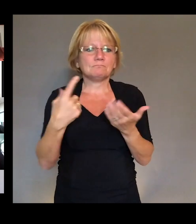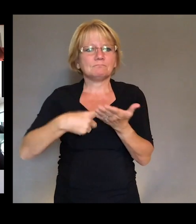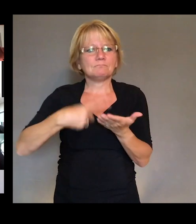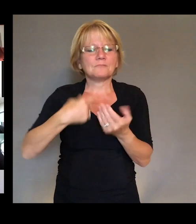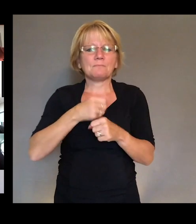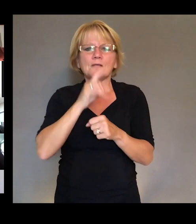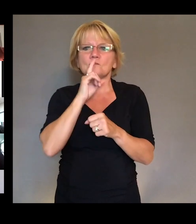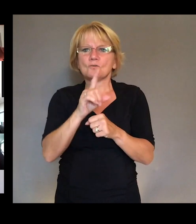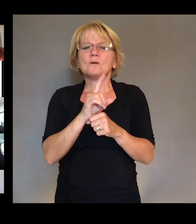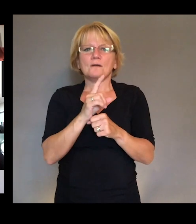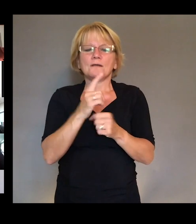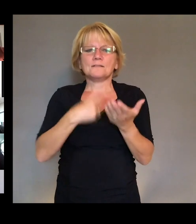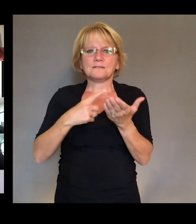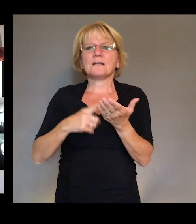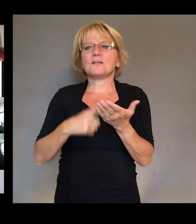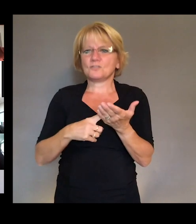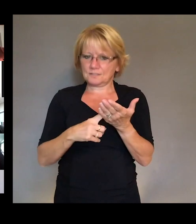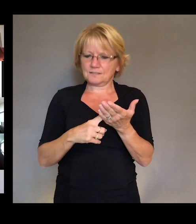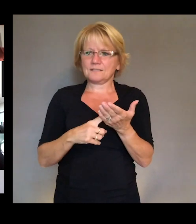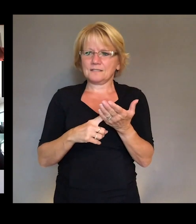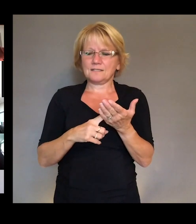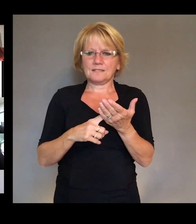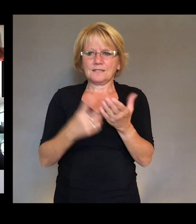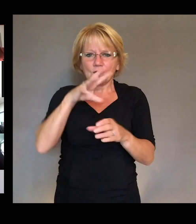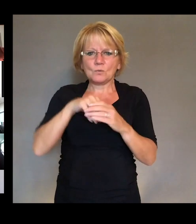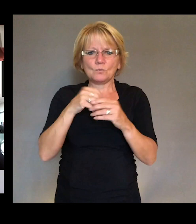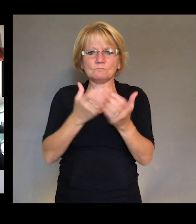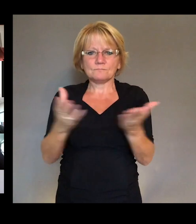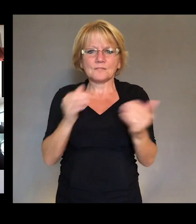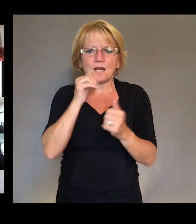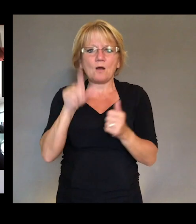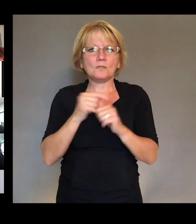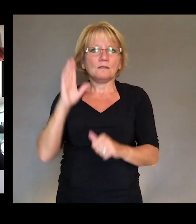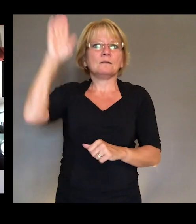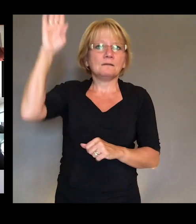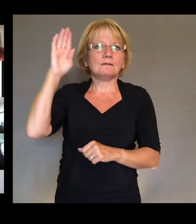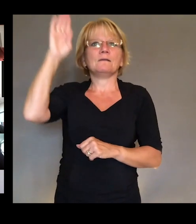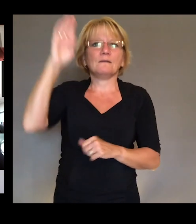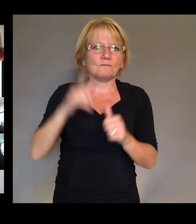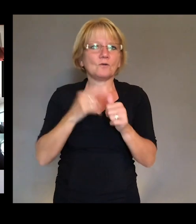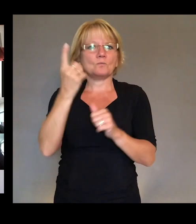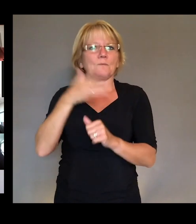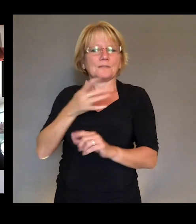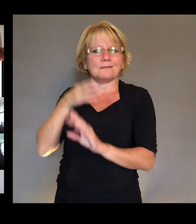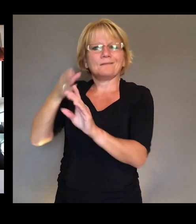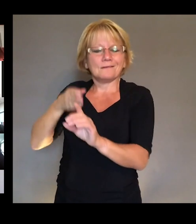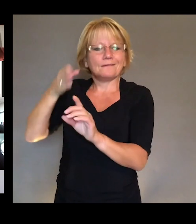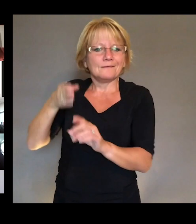and making sure that a discussion doesn't just acknowledge who's the first to raise their hand or jump in or interrupt because men like me tend to interrupt